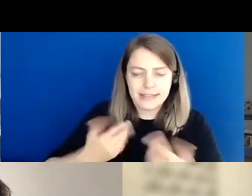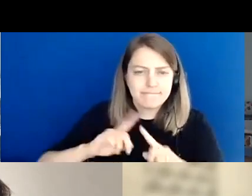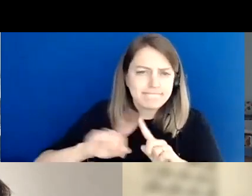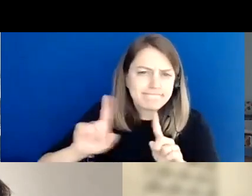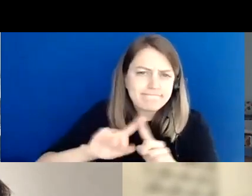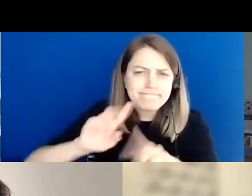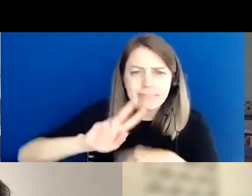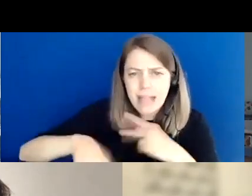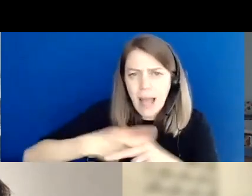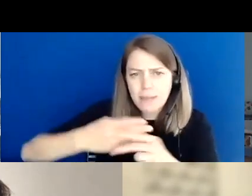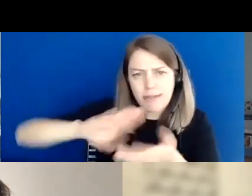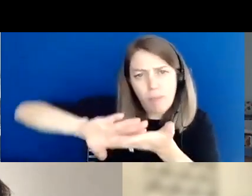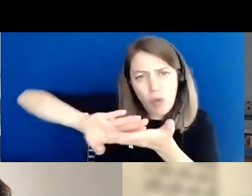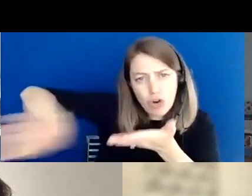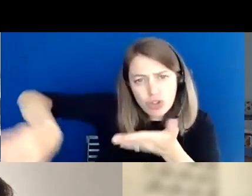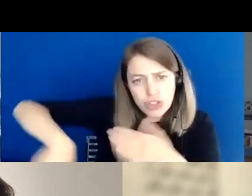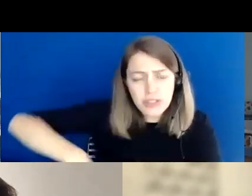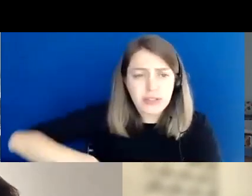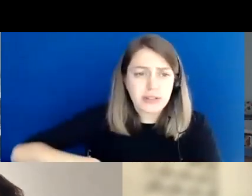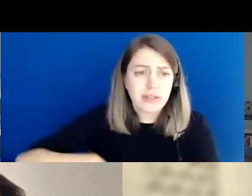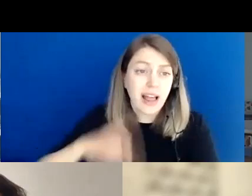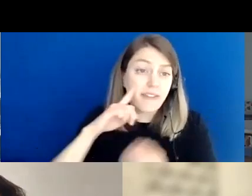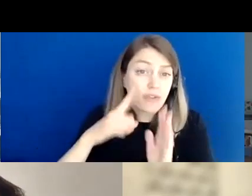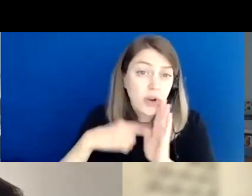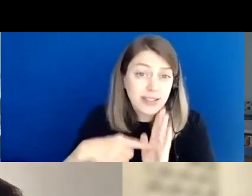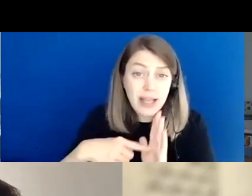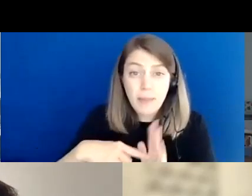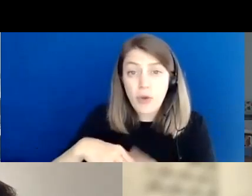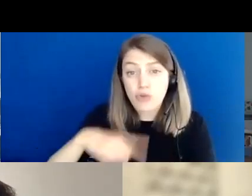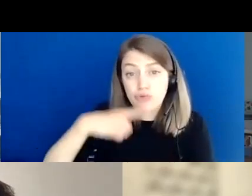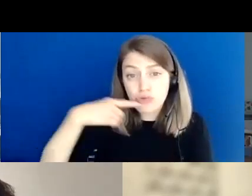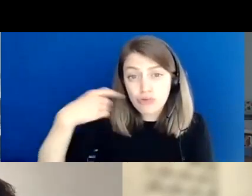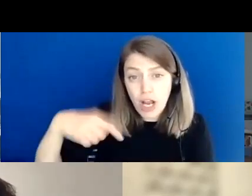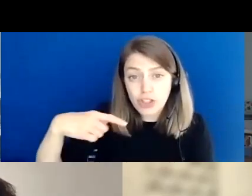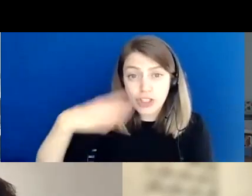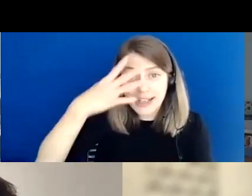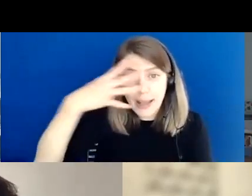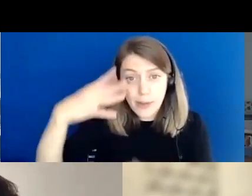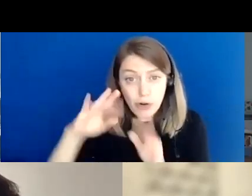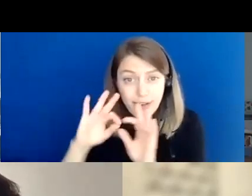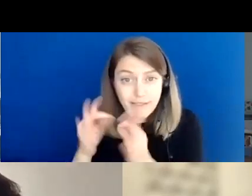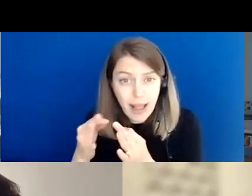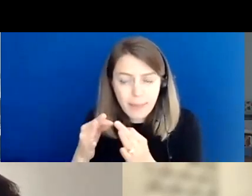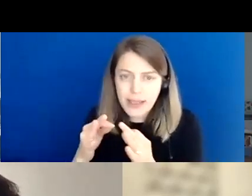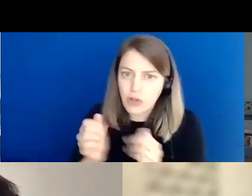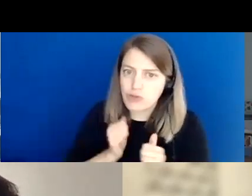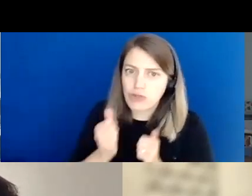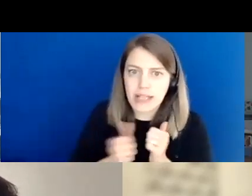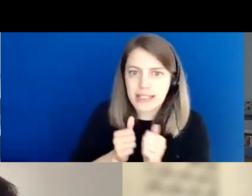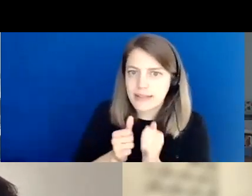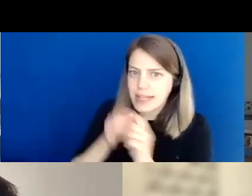Once worked with a family of Russian immigrants that were being aggressively recruited by